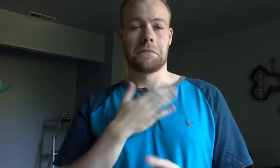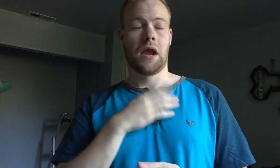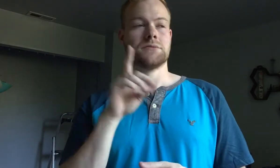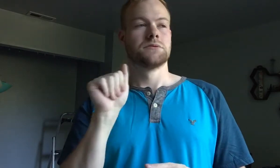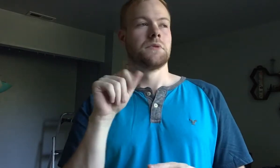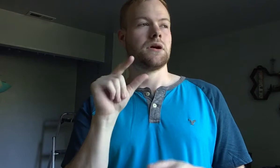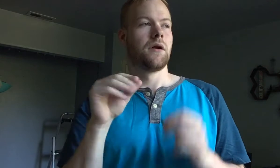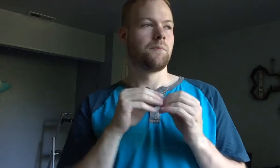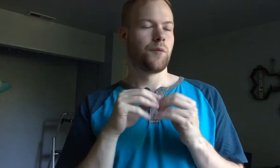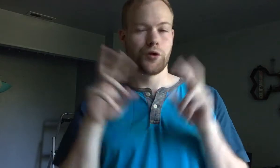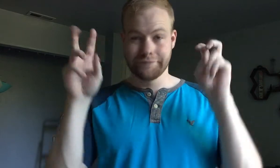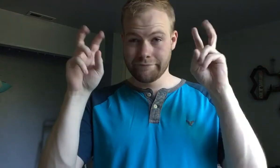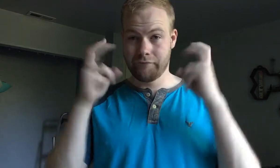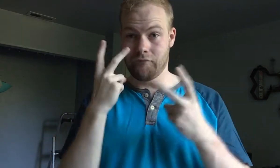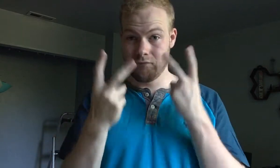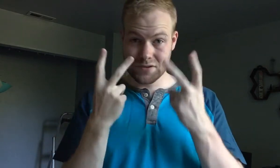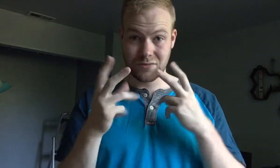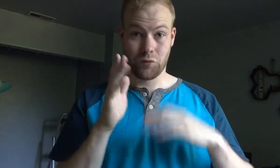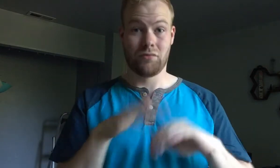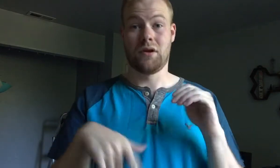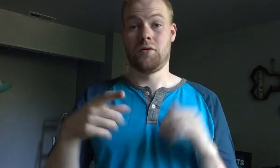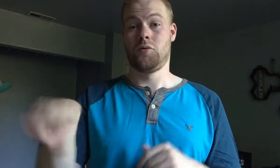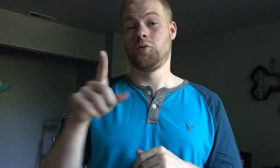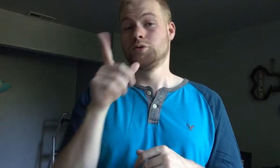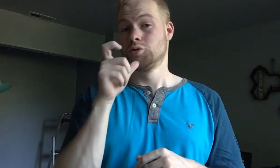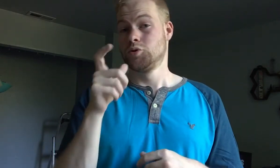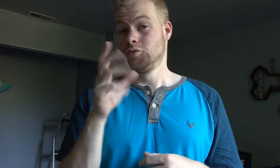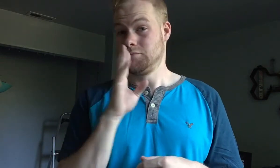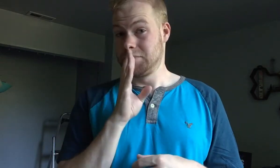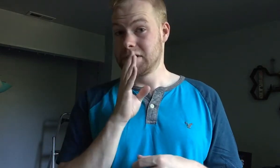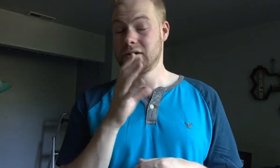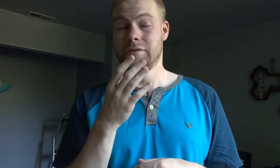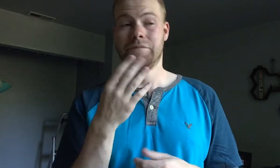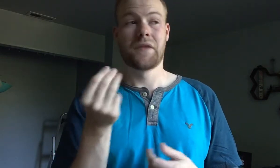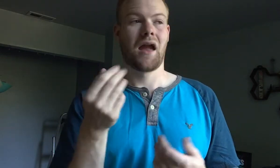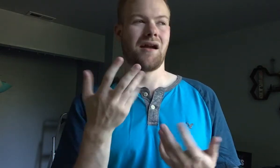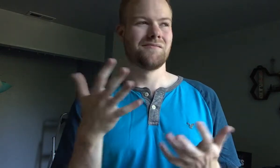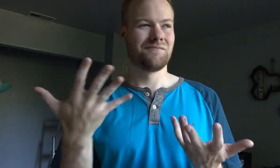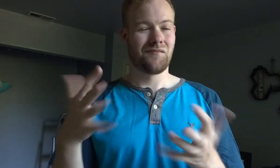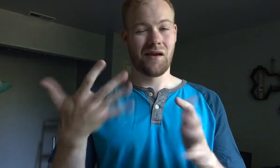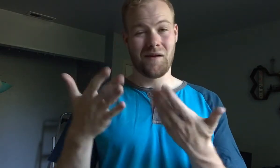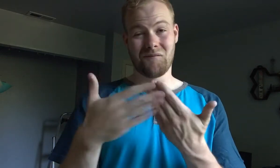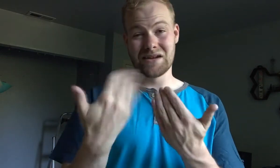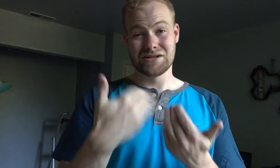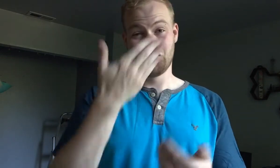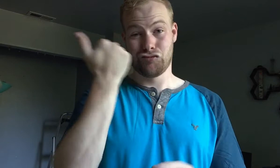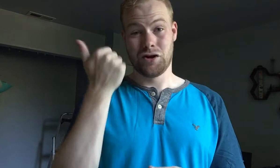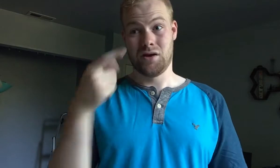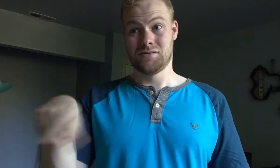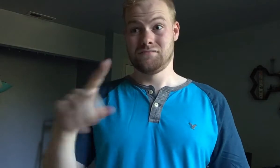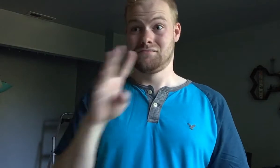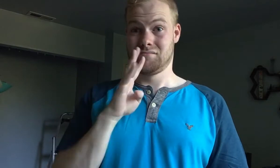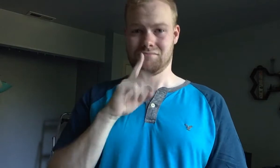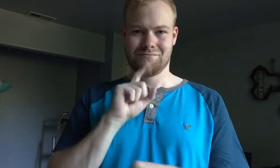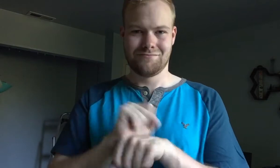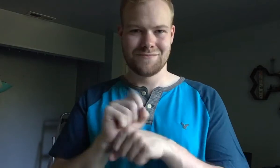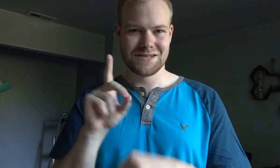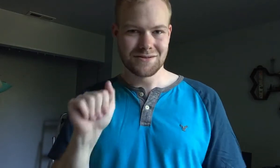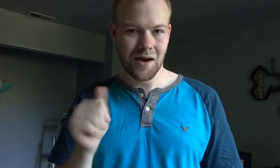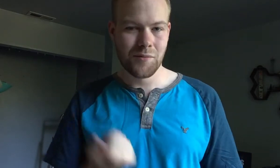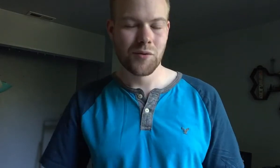My disability is a little bit more “visible” than those who speak, and it’s easy to kind of forget the verbal ones are disabled.